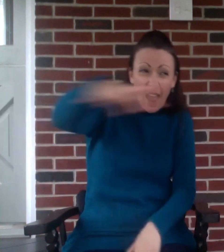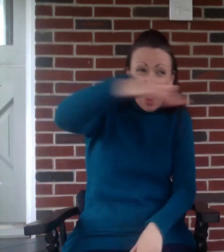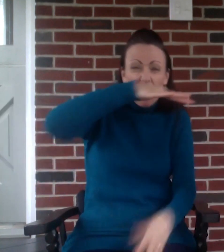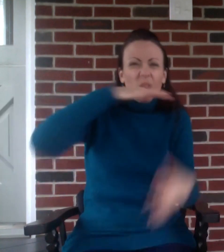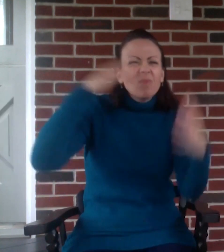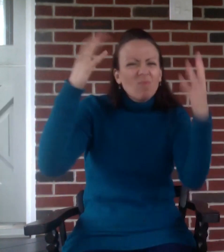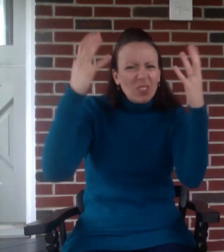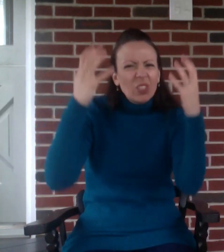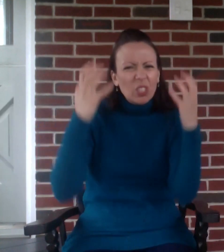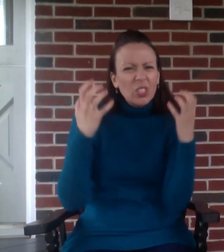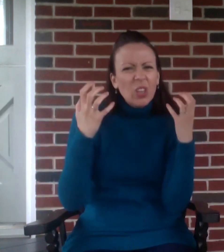One day,